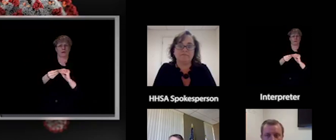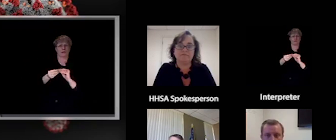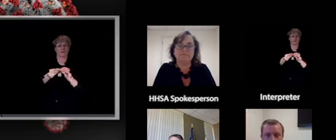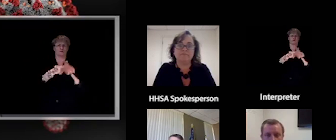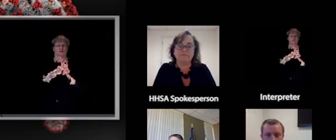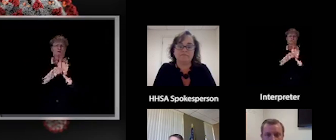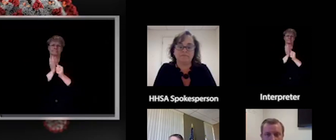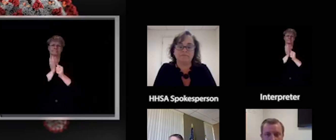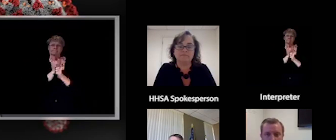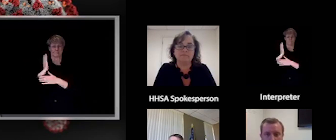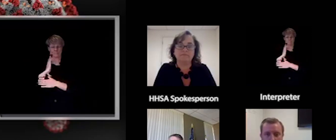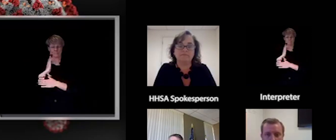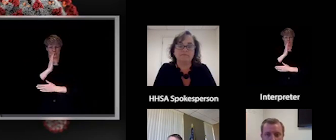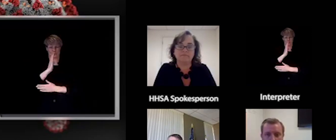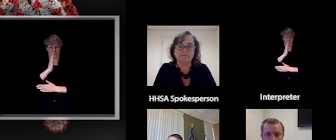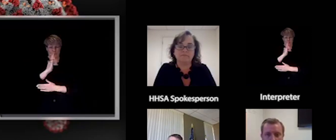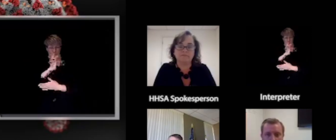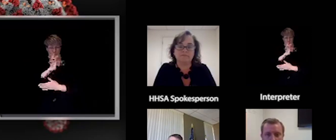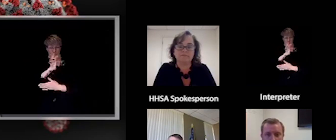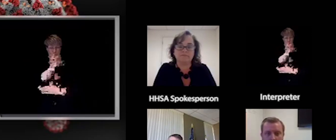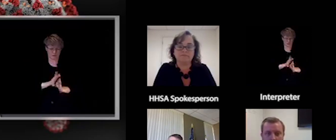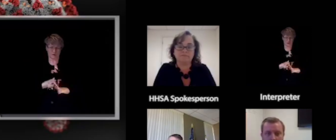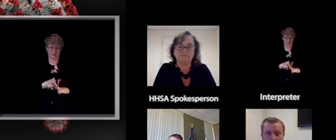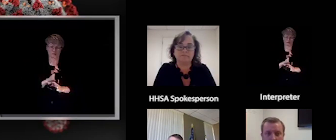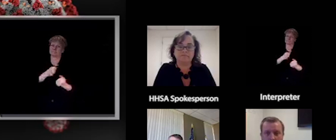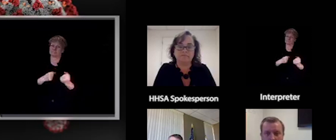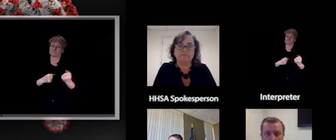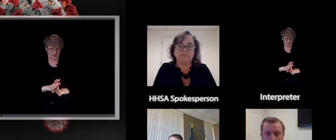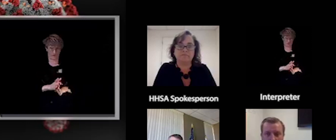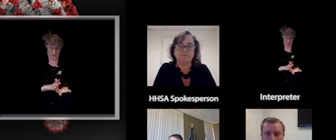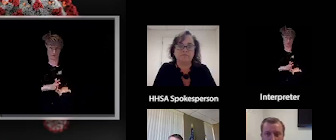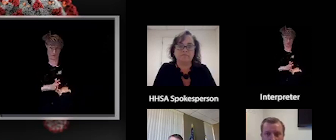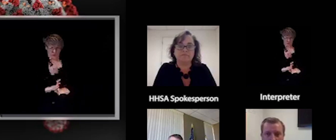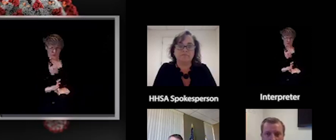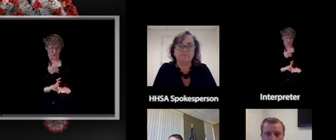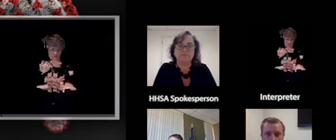and very supportive of all of our efforts here to contain the virus as much as possible